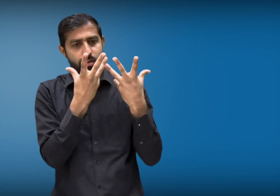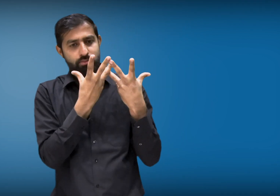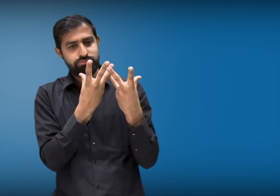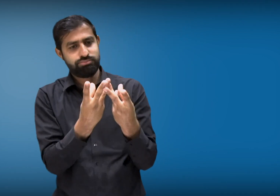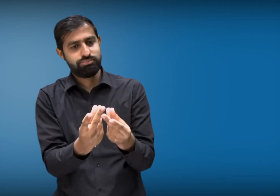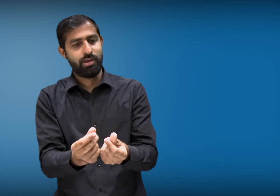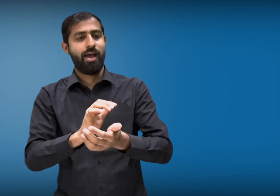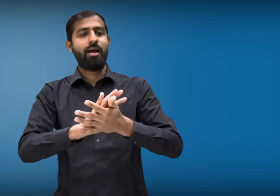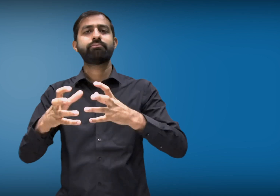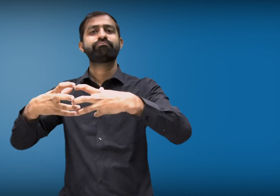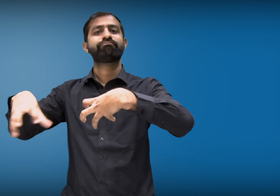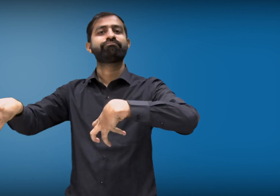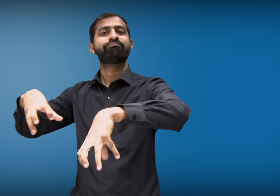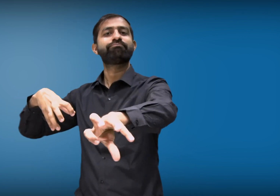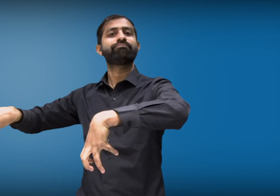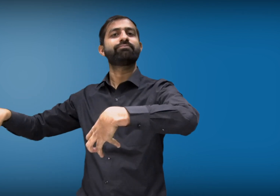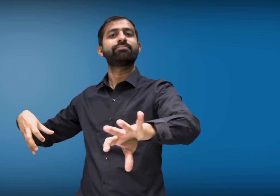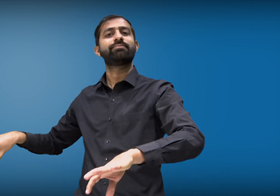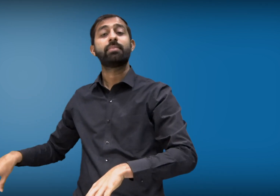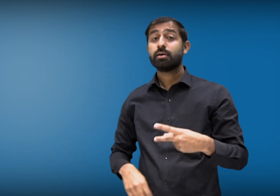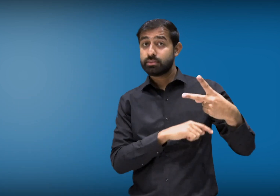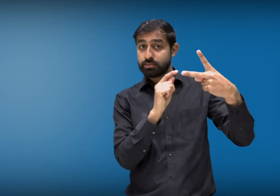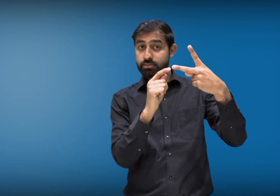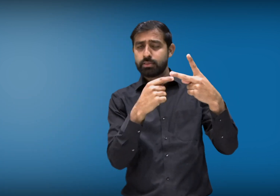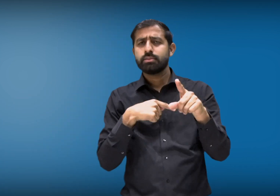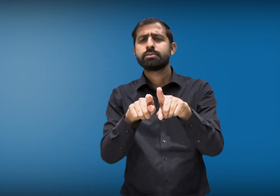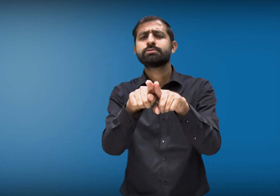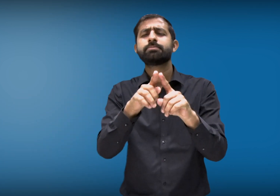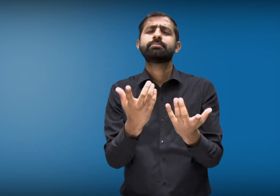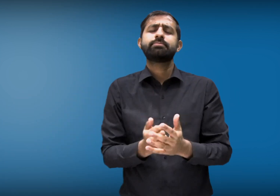political parties came together as one to support Kerala. This is Coalition.